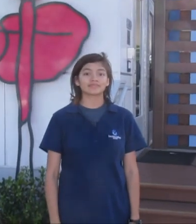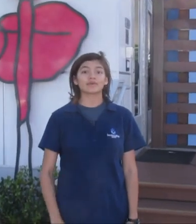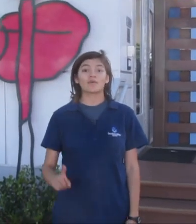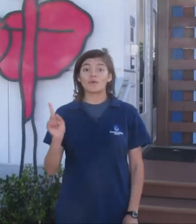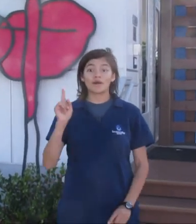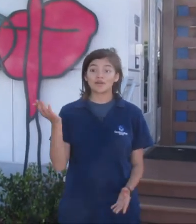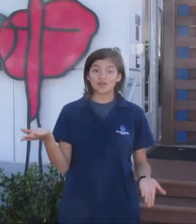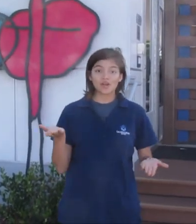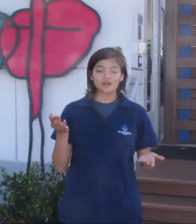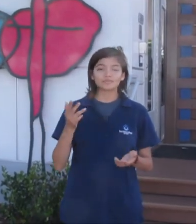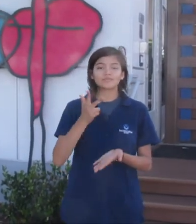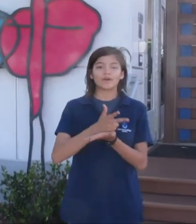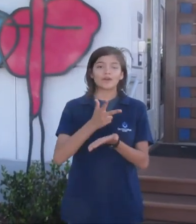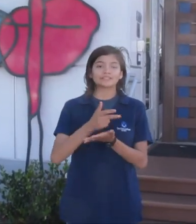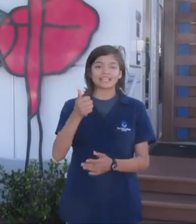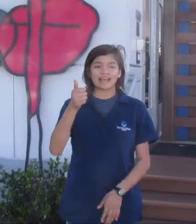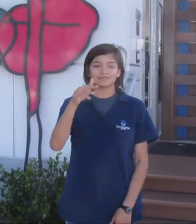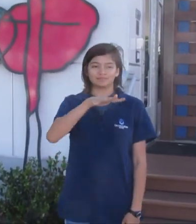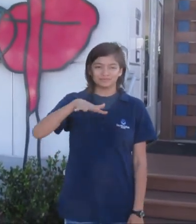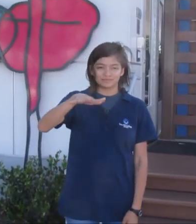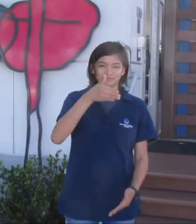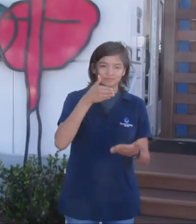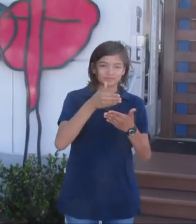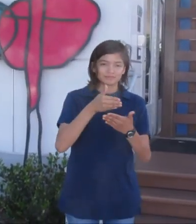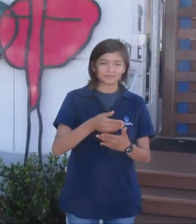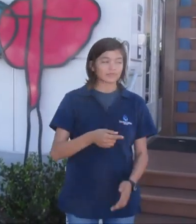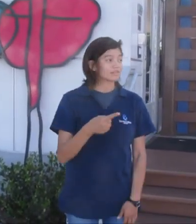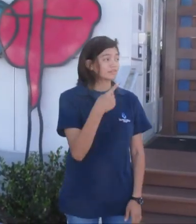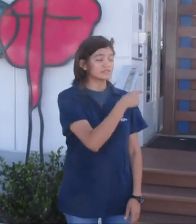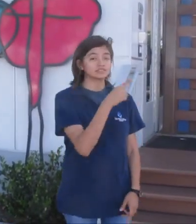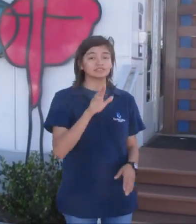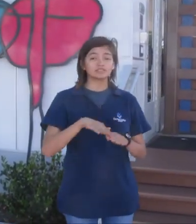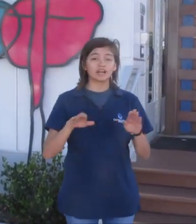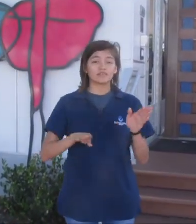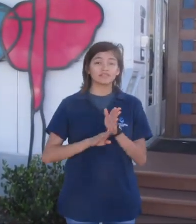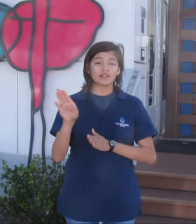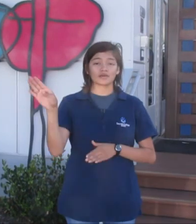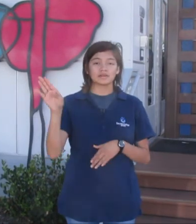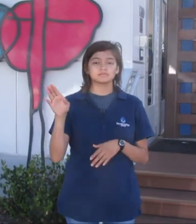Where are we? Near Parking lot 10. This is the child development building.